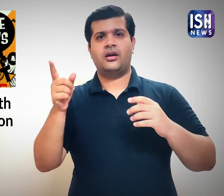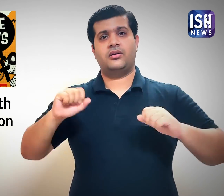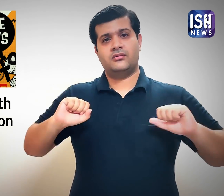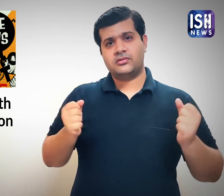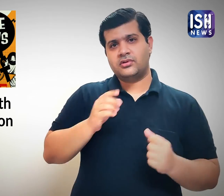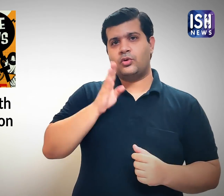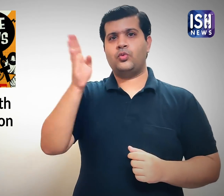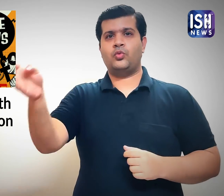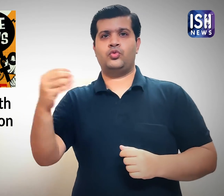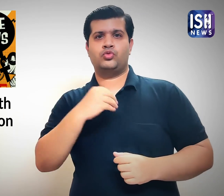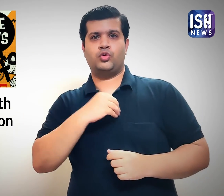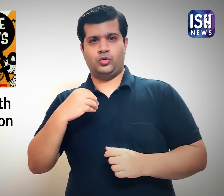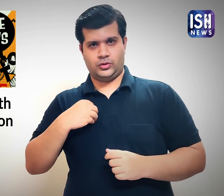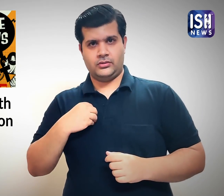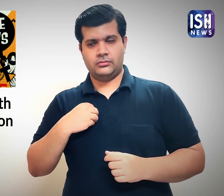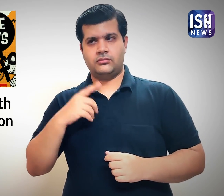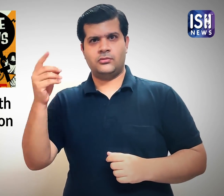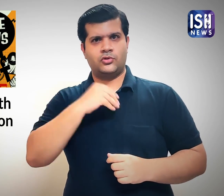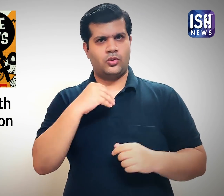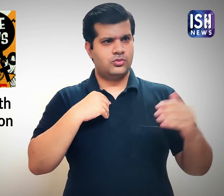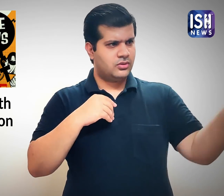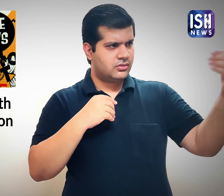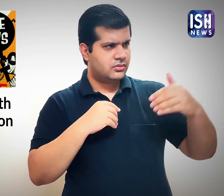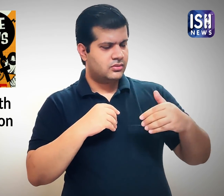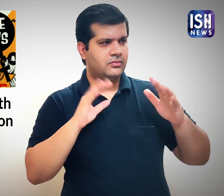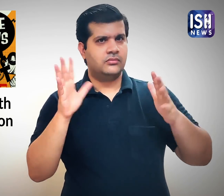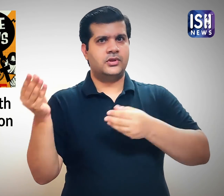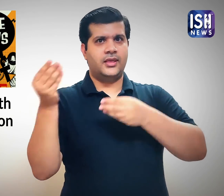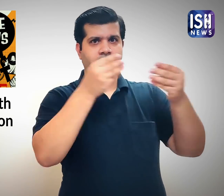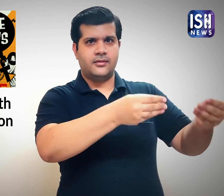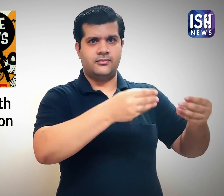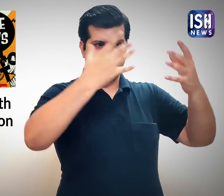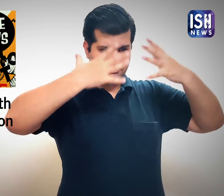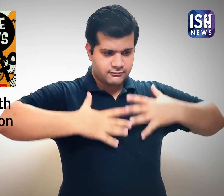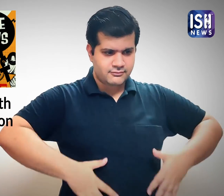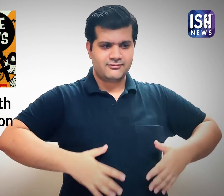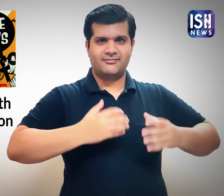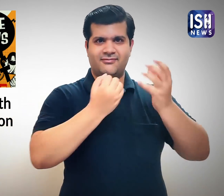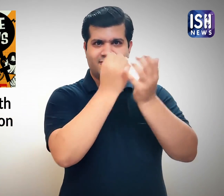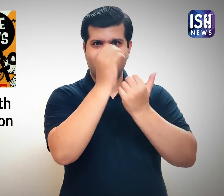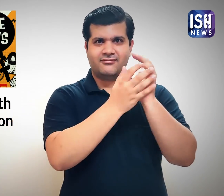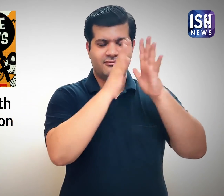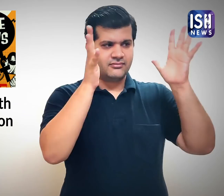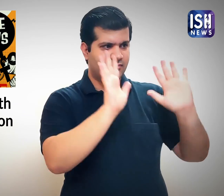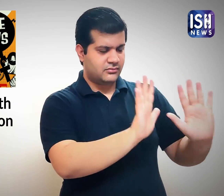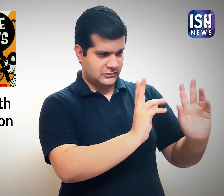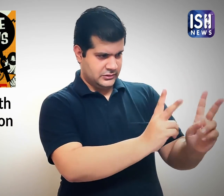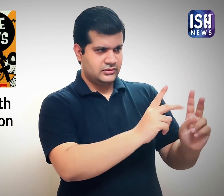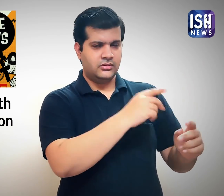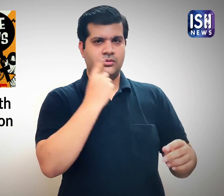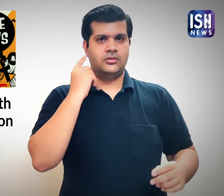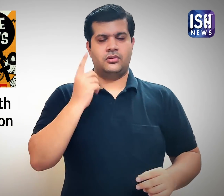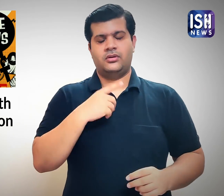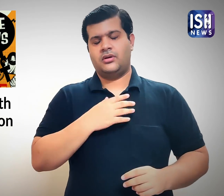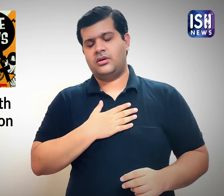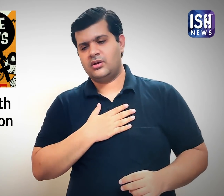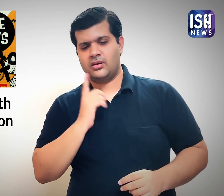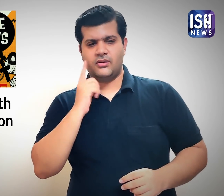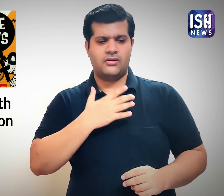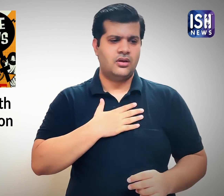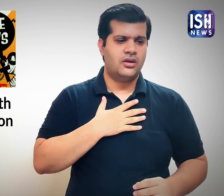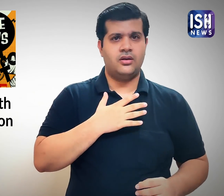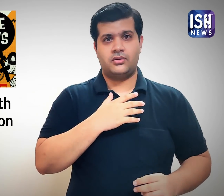He went to the doctor for treatment, where he was made to wear a PPE suit and was very sick.